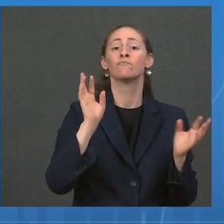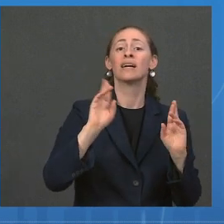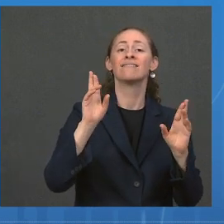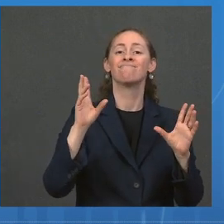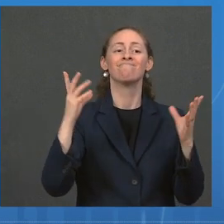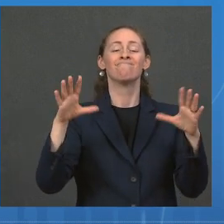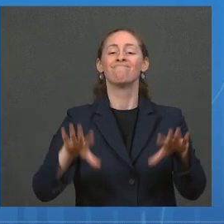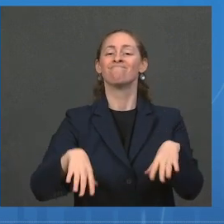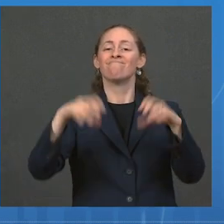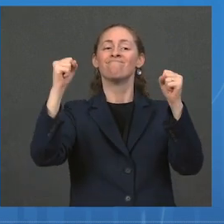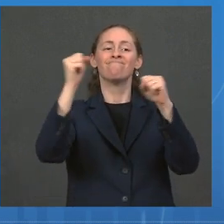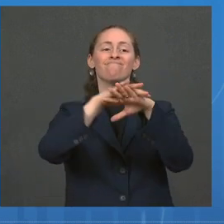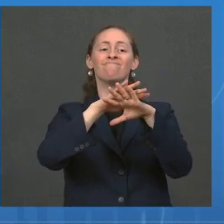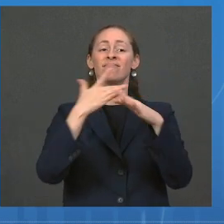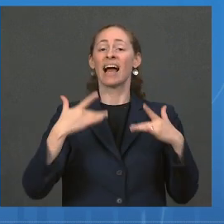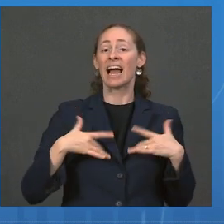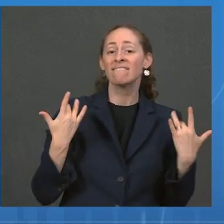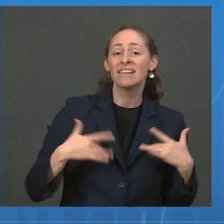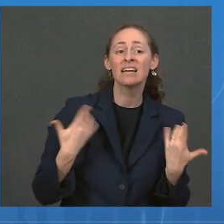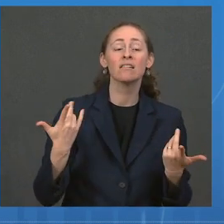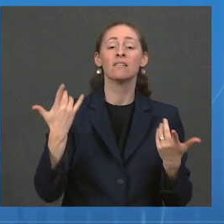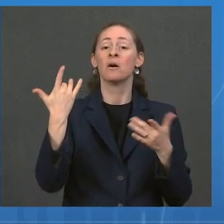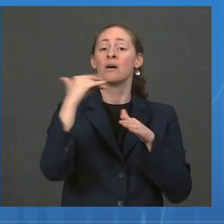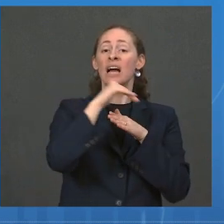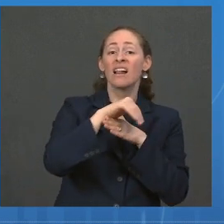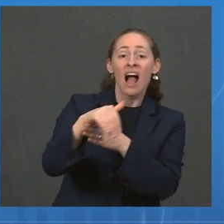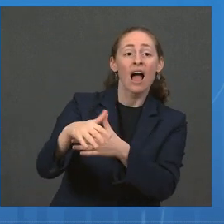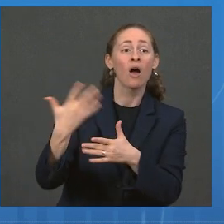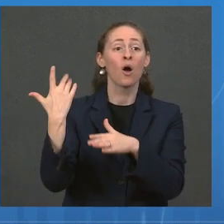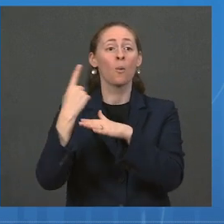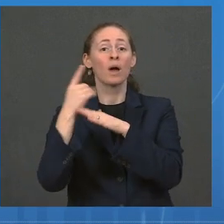so parents can get their kids vaccinated at hours that work for them.